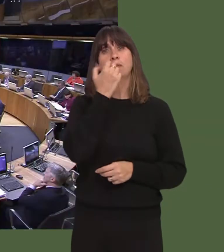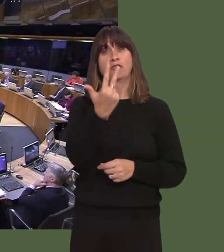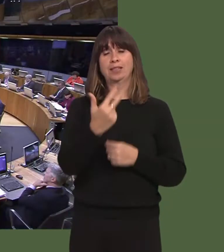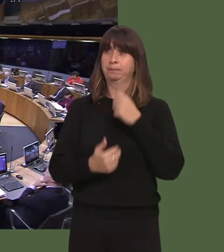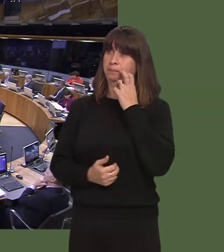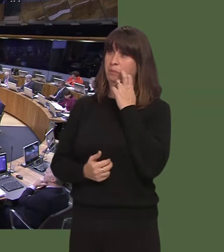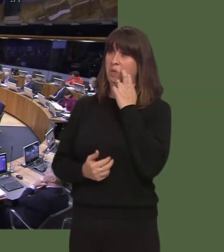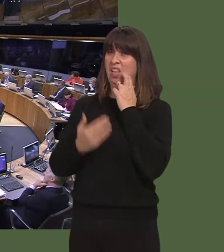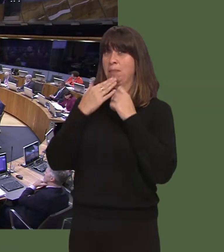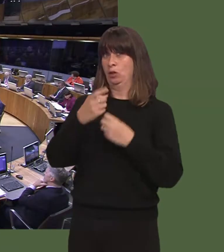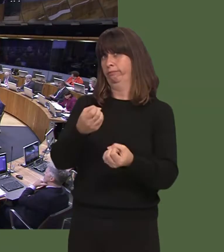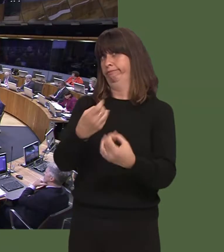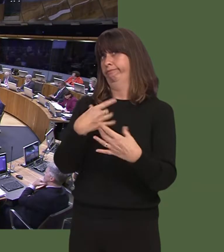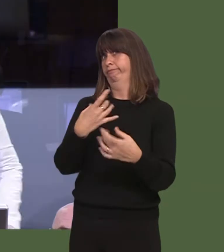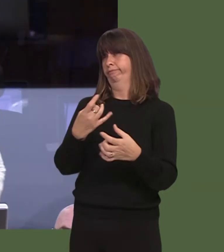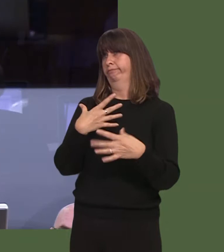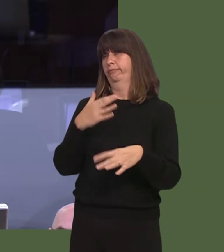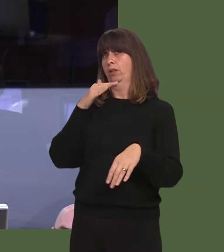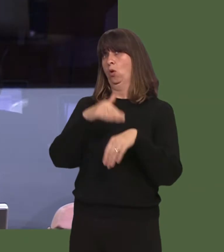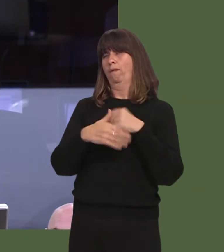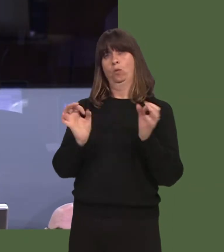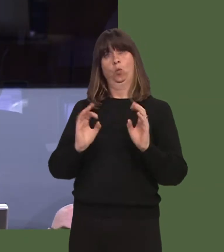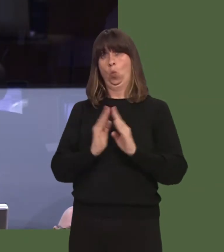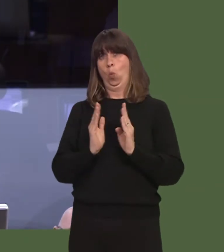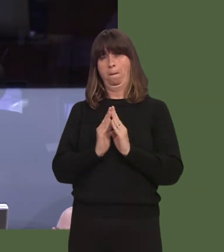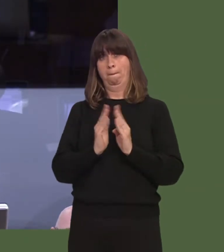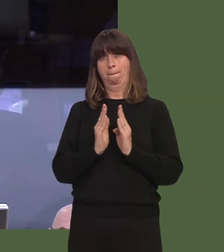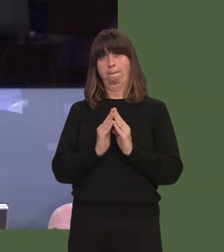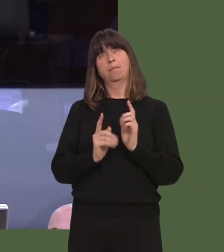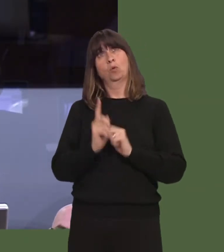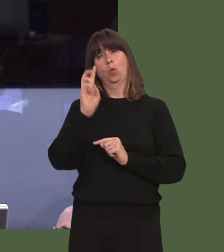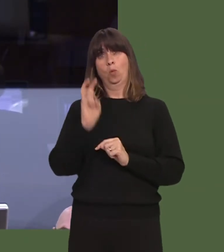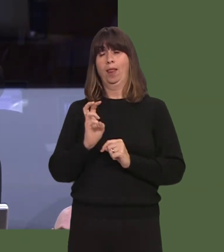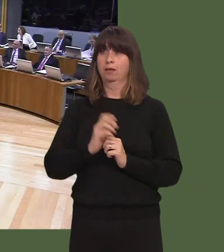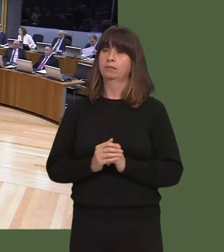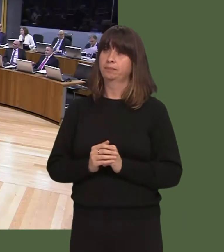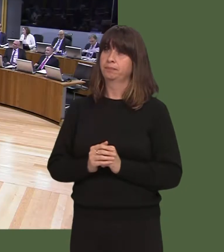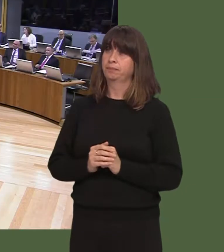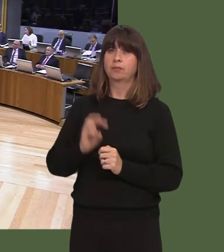Will the First Minister make a statement on the provision of homelessness support in north Wales? OAQ52687 Carwyn Jones AM: Welsh Government funding